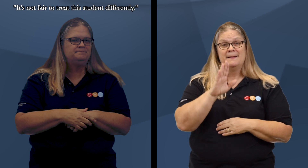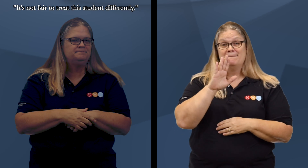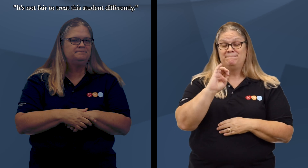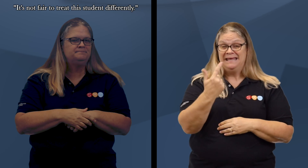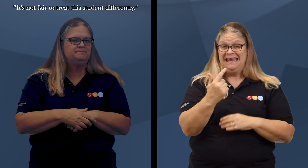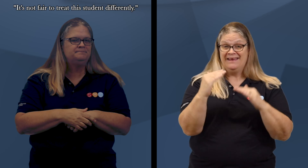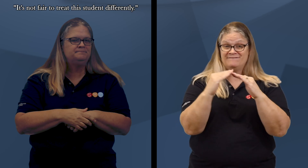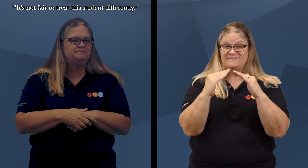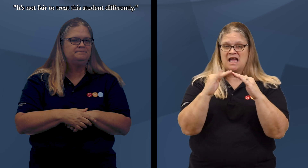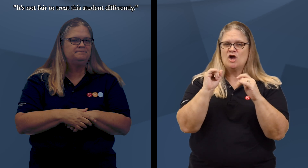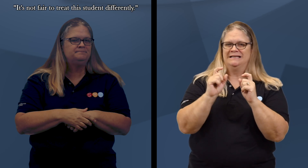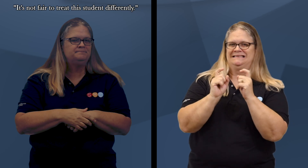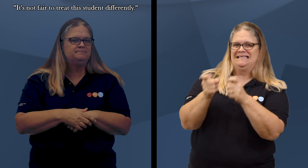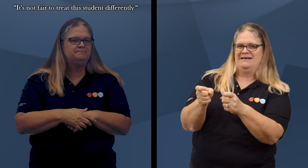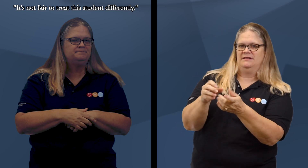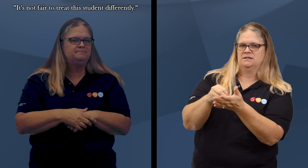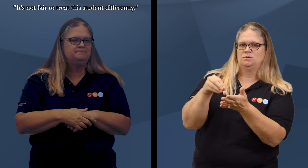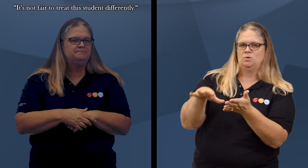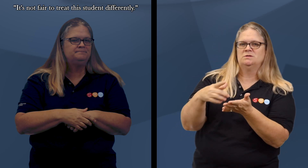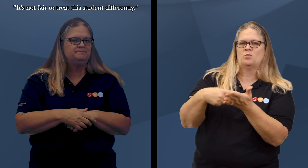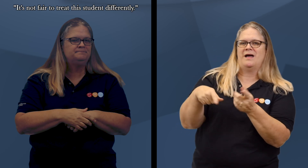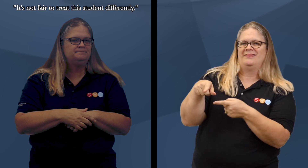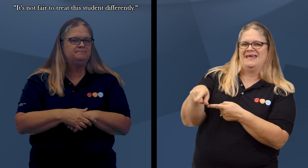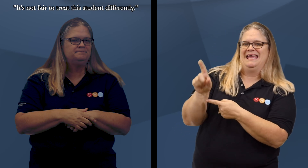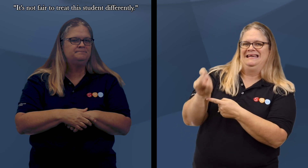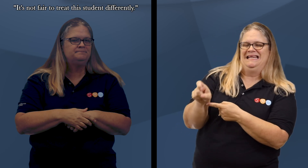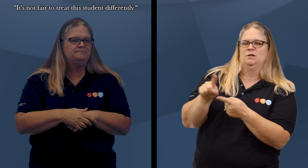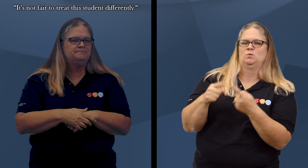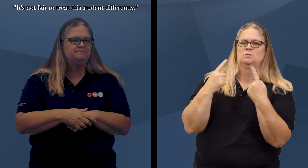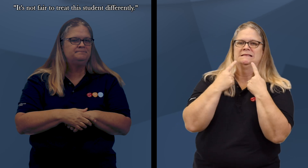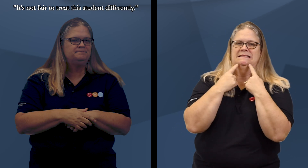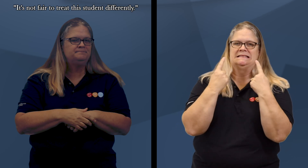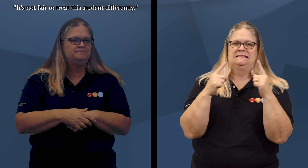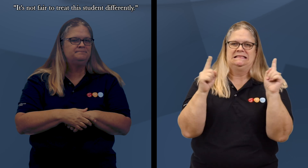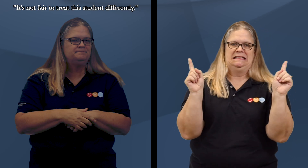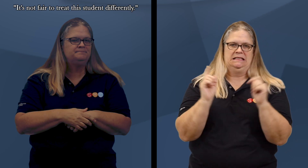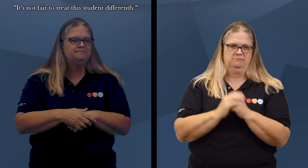Being fair is giving the students what they need in order to succeed.